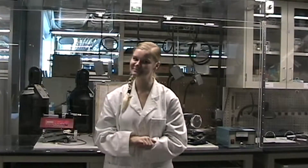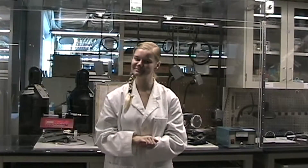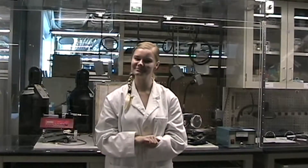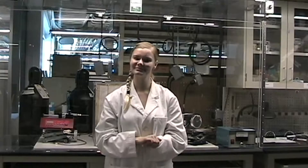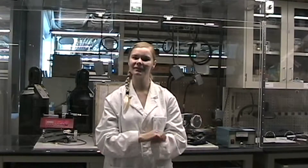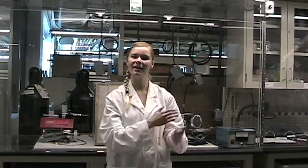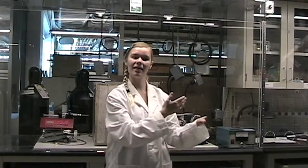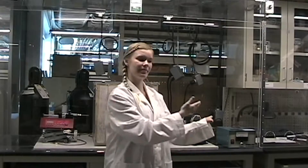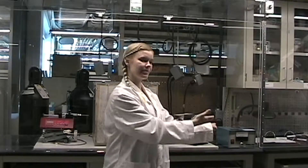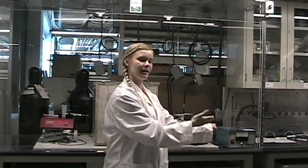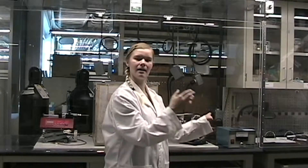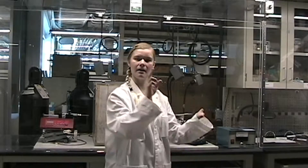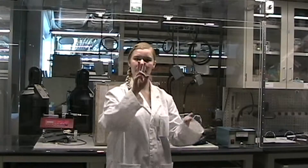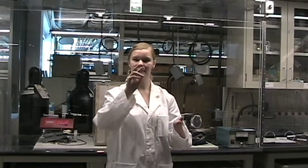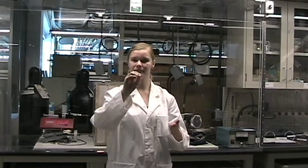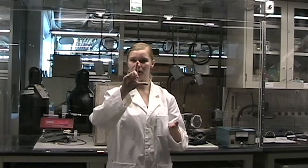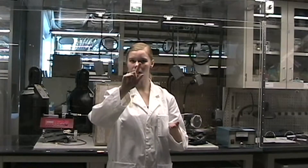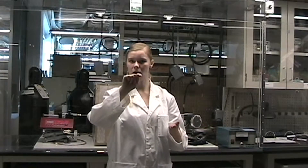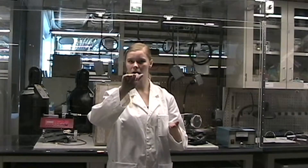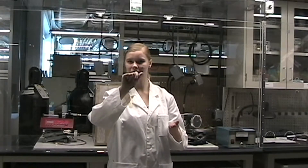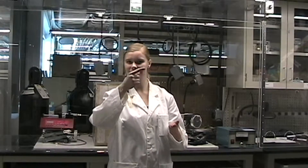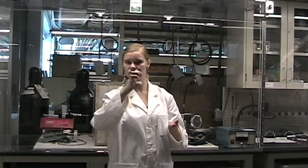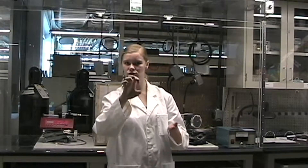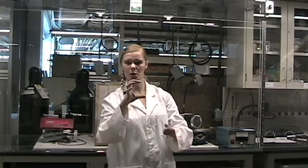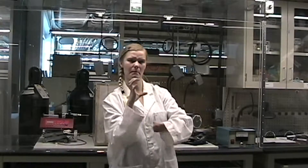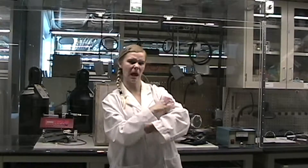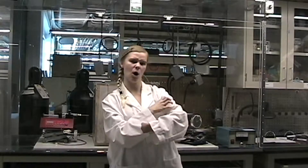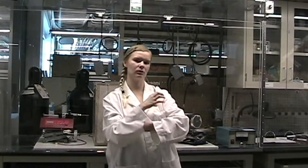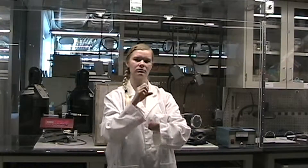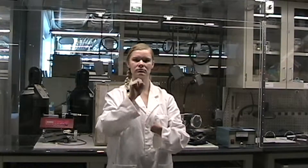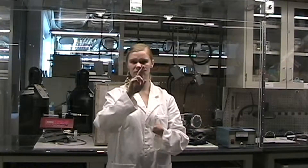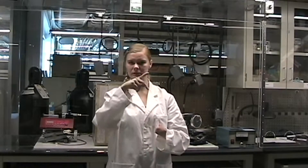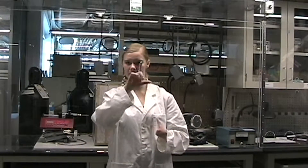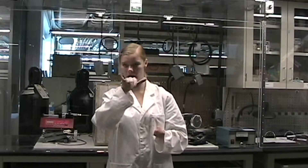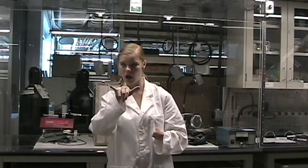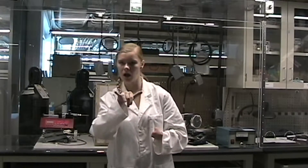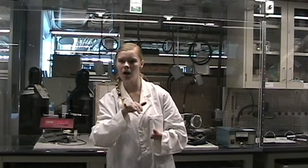This is called the voltage power supply.